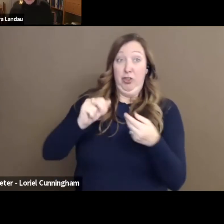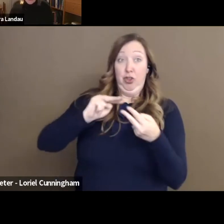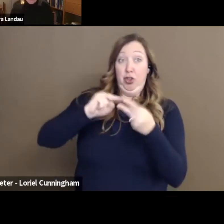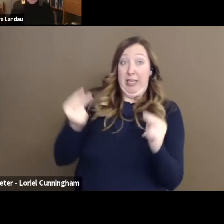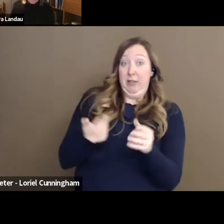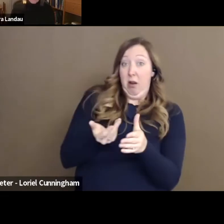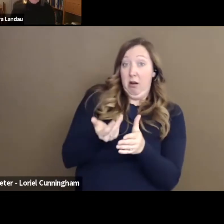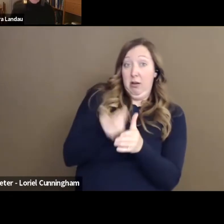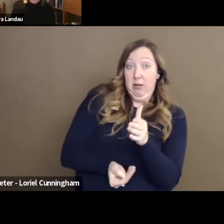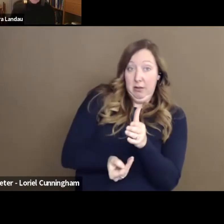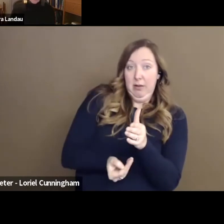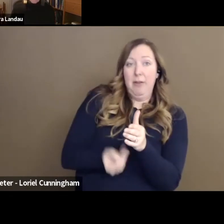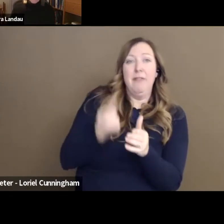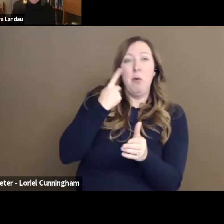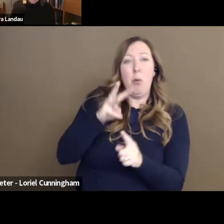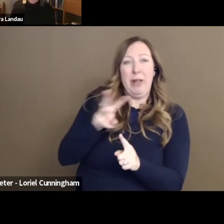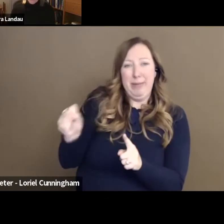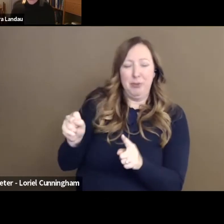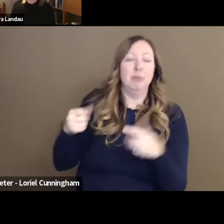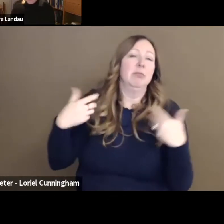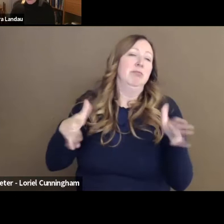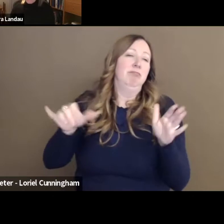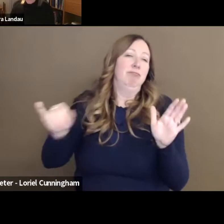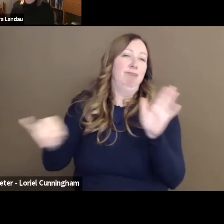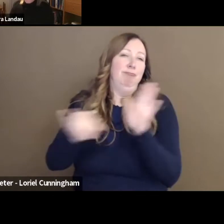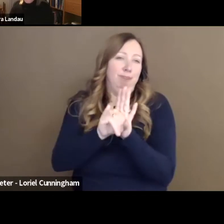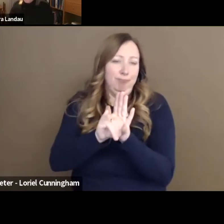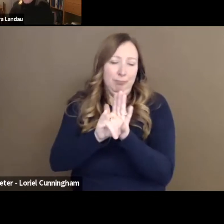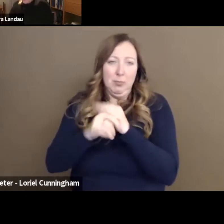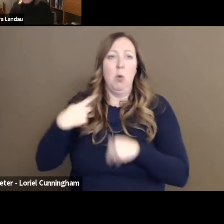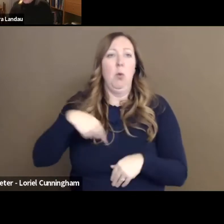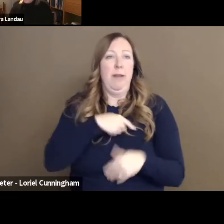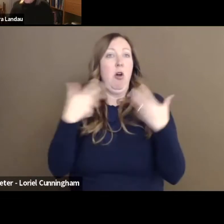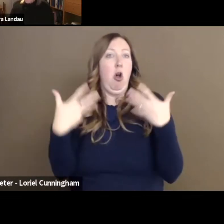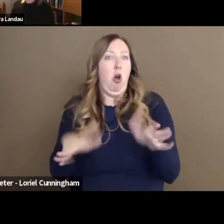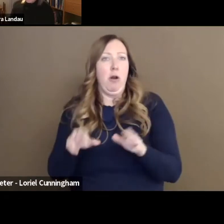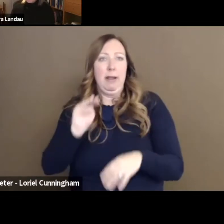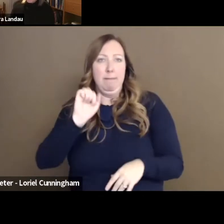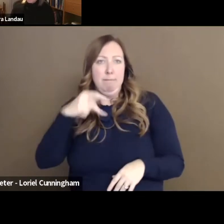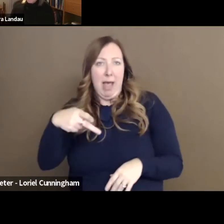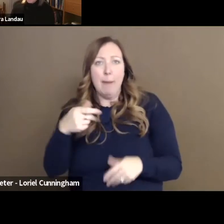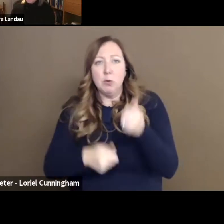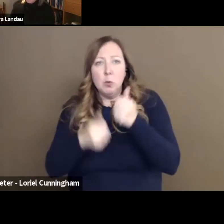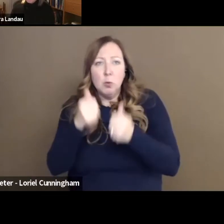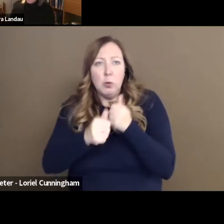this contiguous area and and also